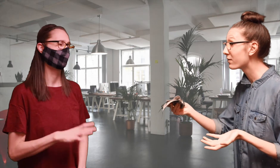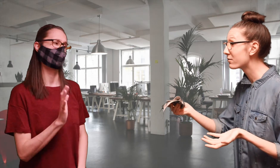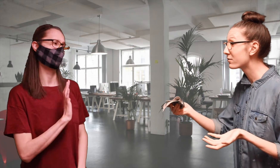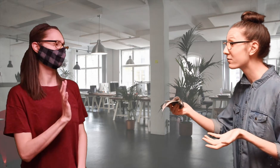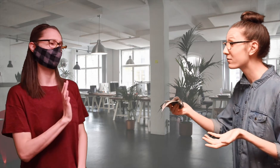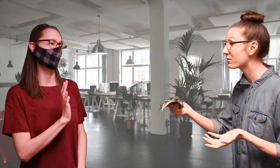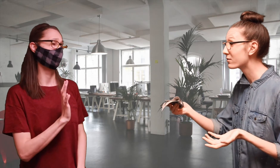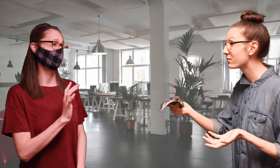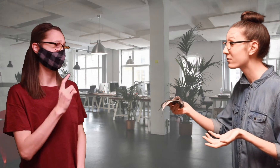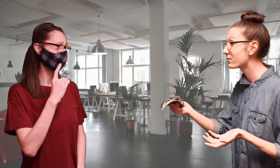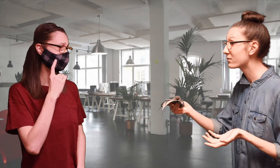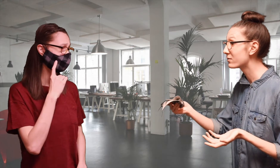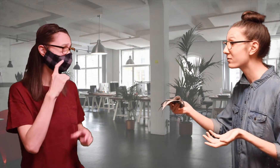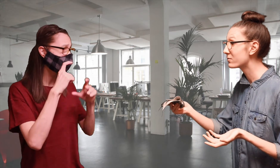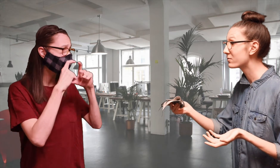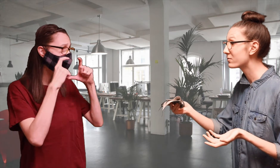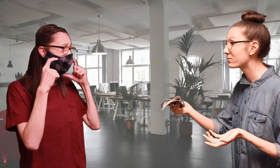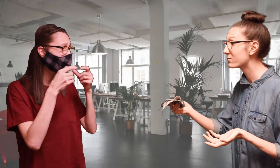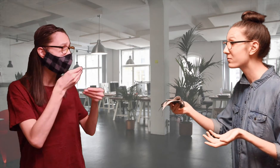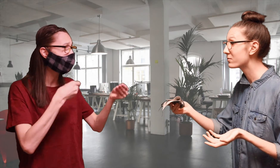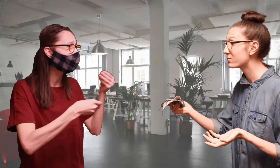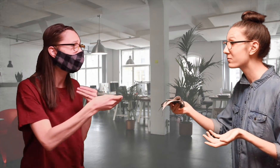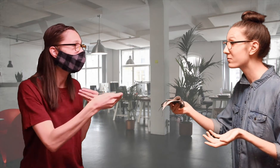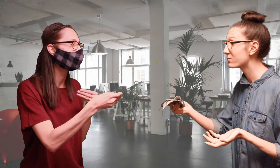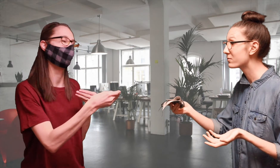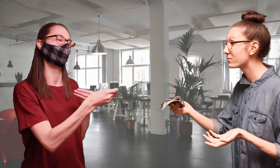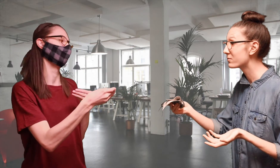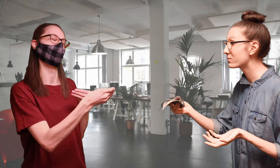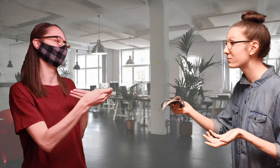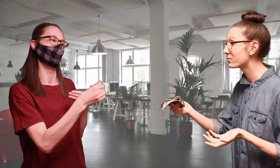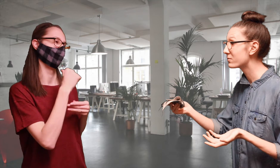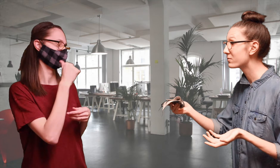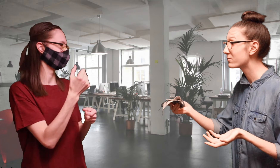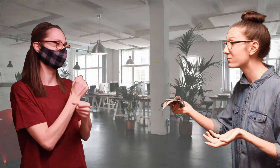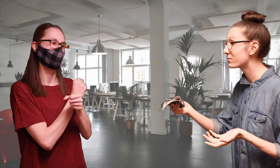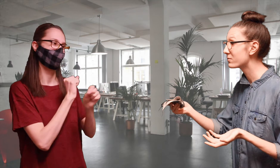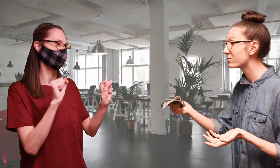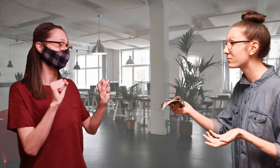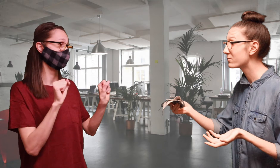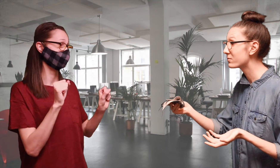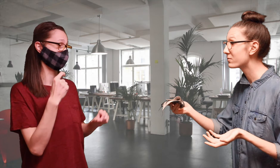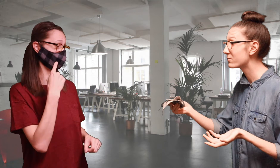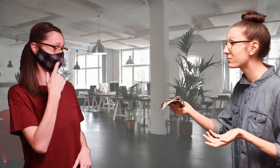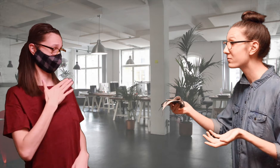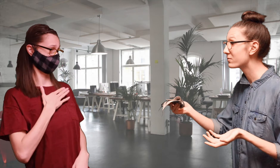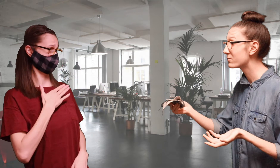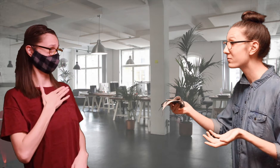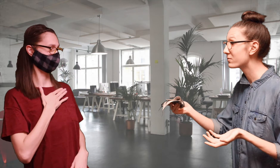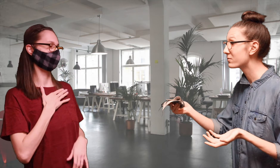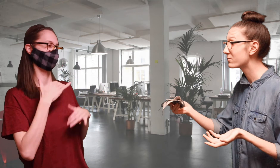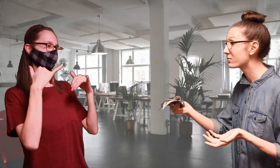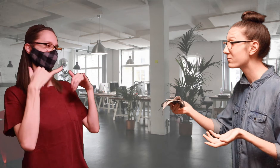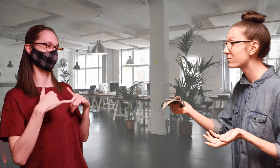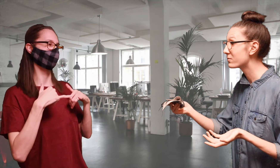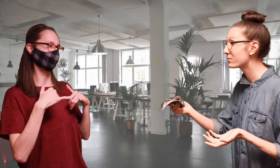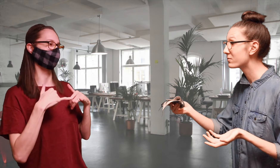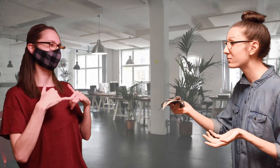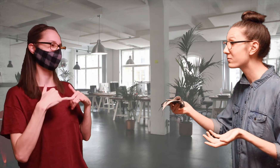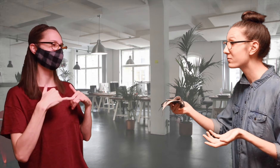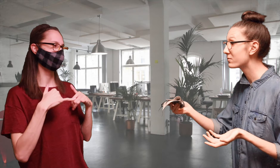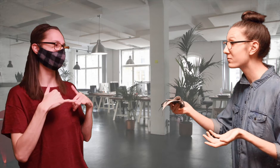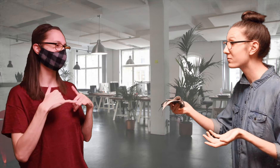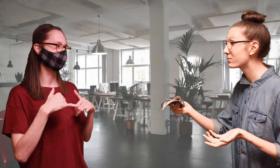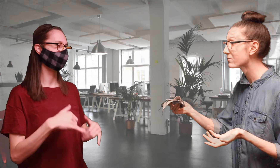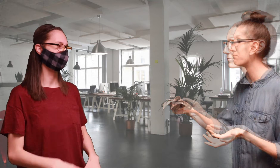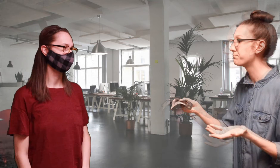No, sharing masks is not safe. Keep your mask to yourself